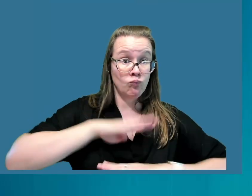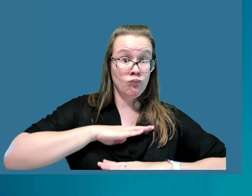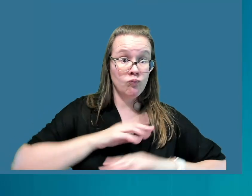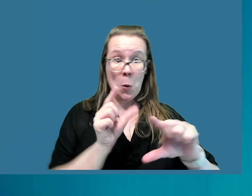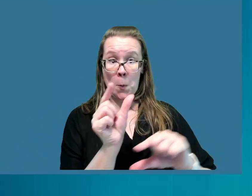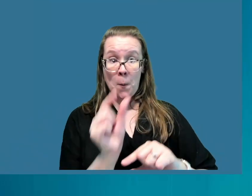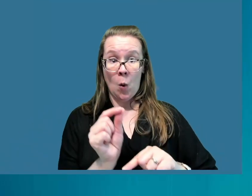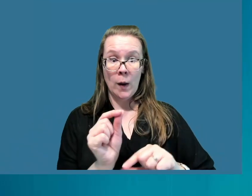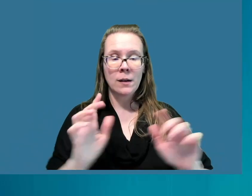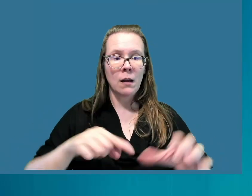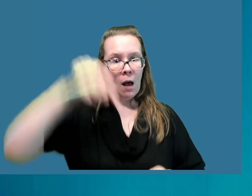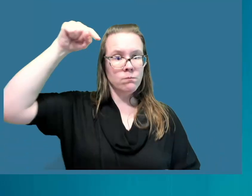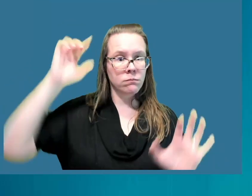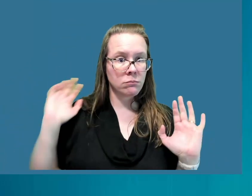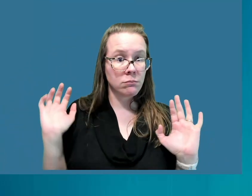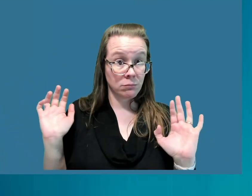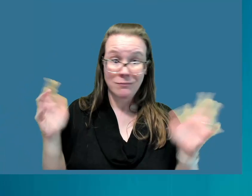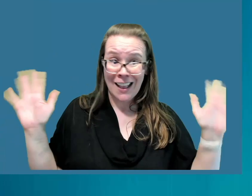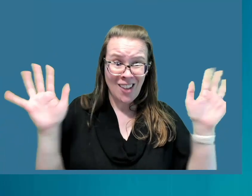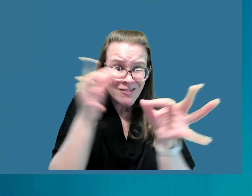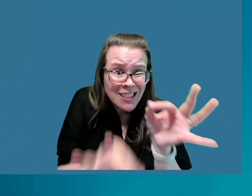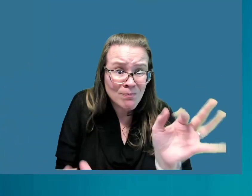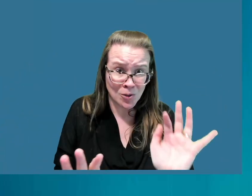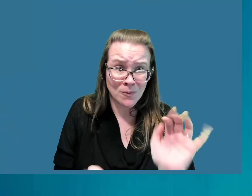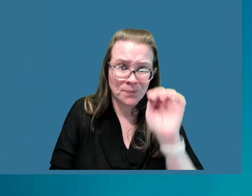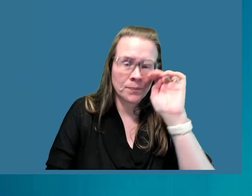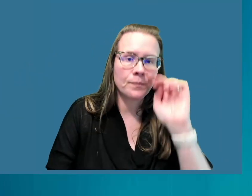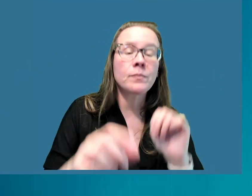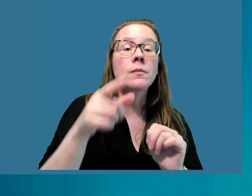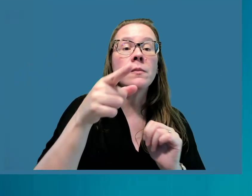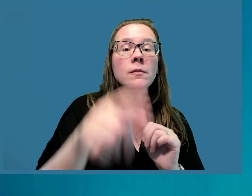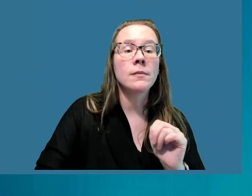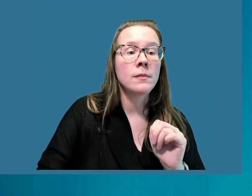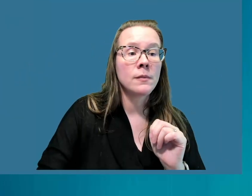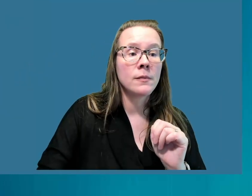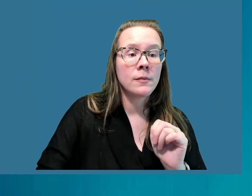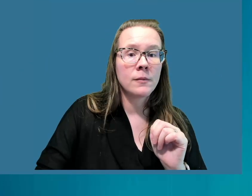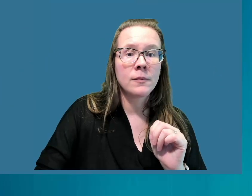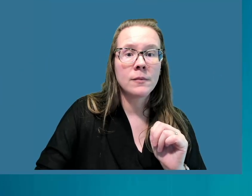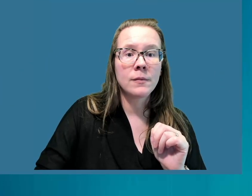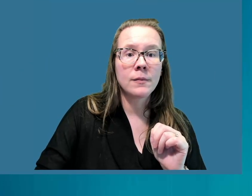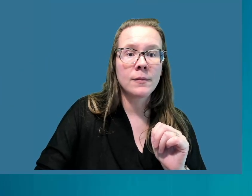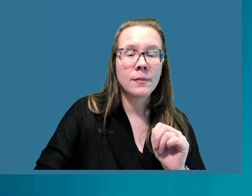you're satisfied with the point of the lower point of your heart. So they are pretty easy.